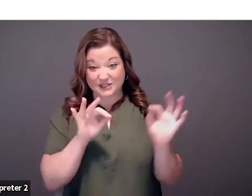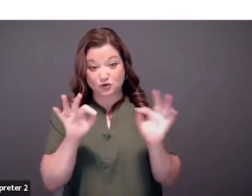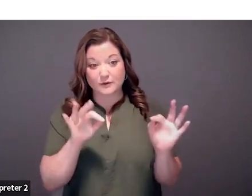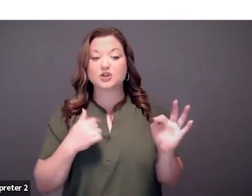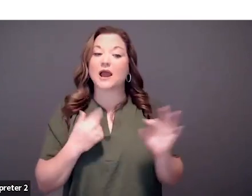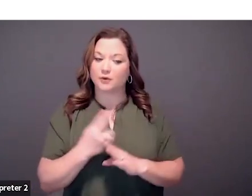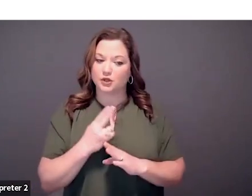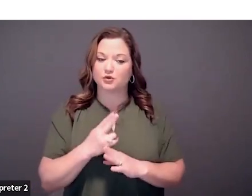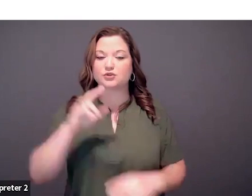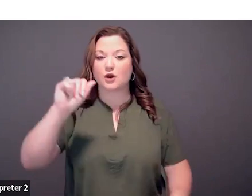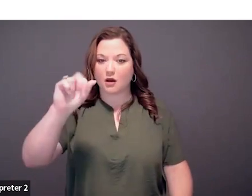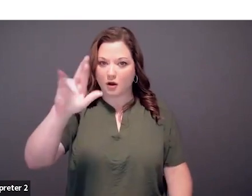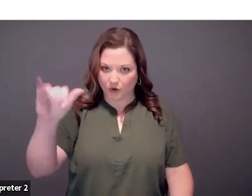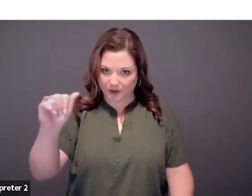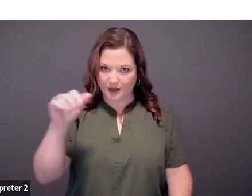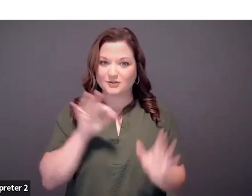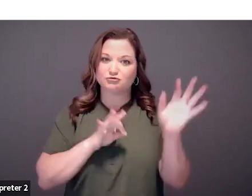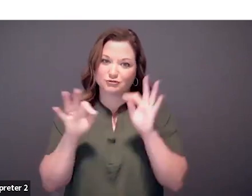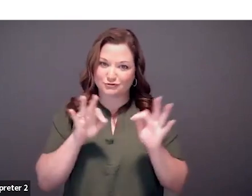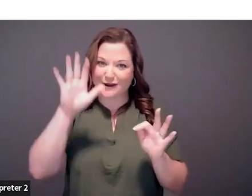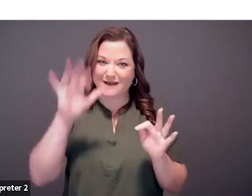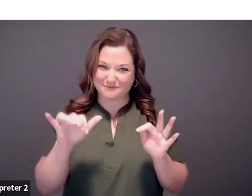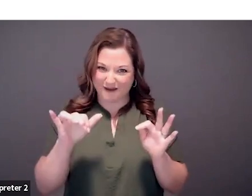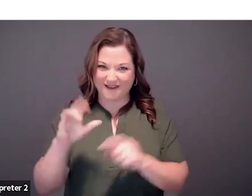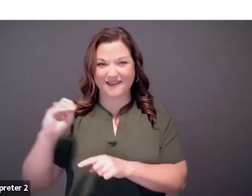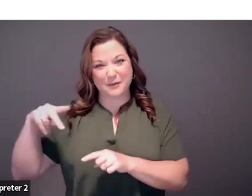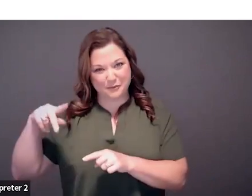on the input with a reference to that description.